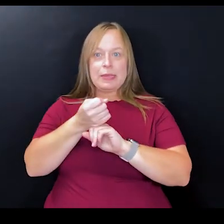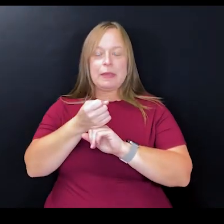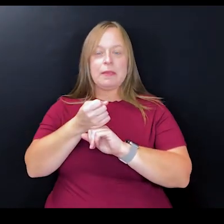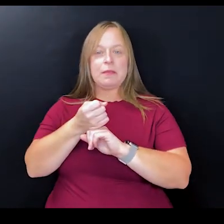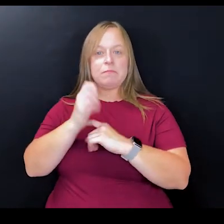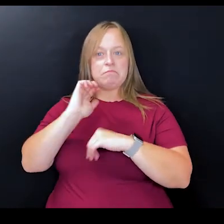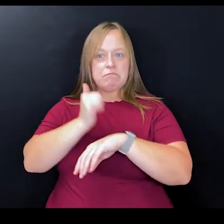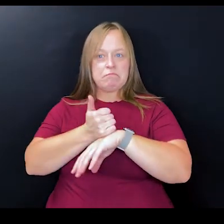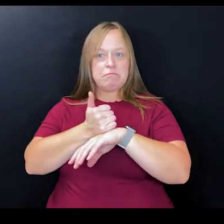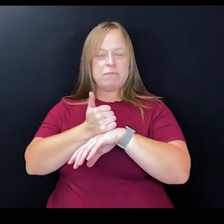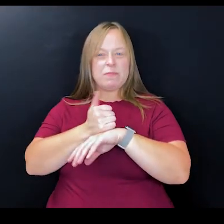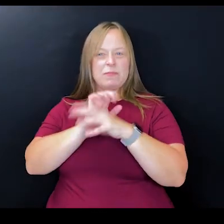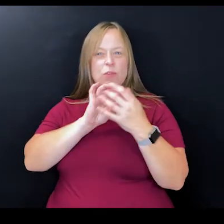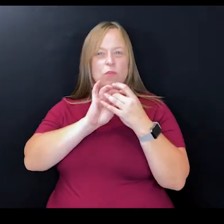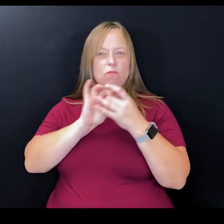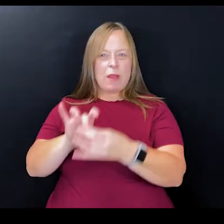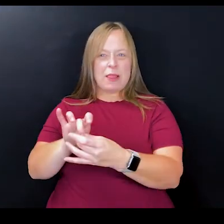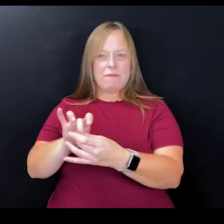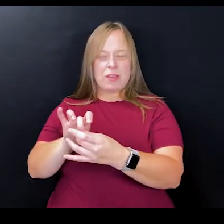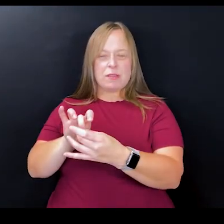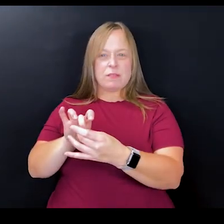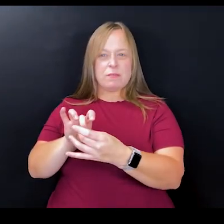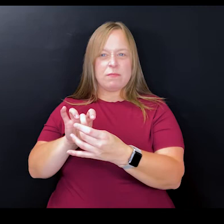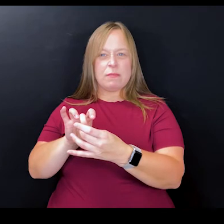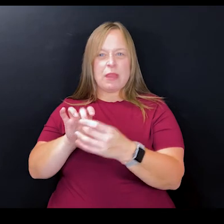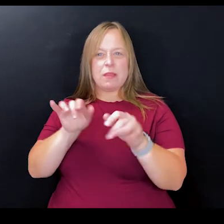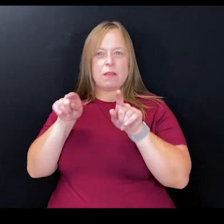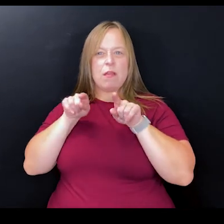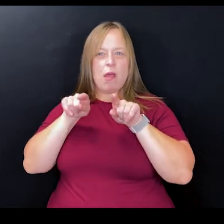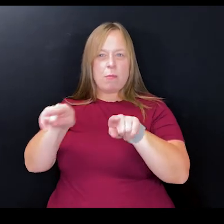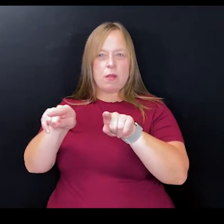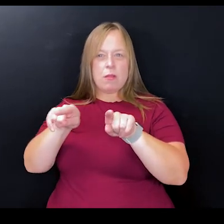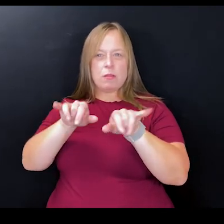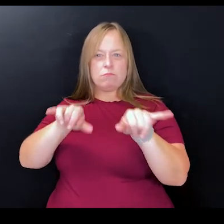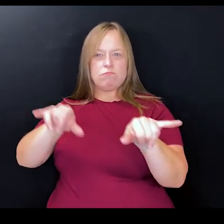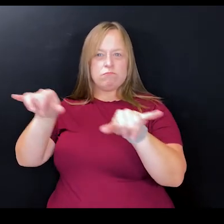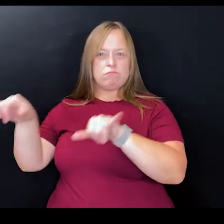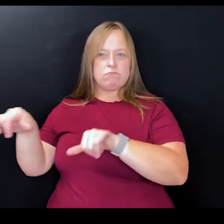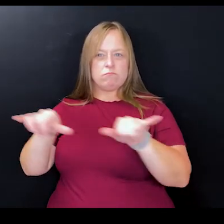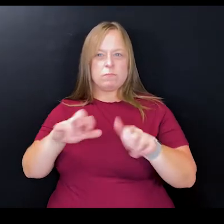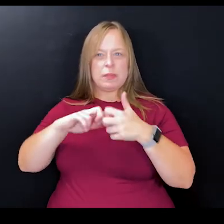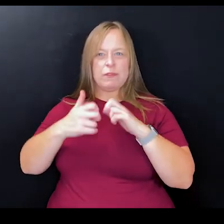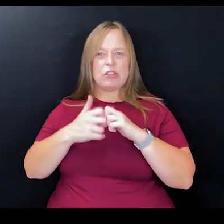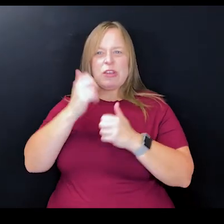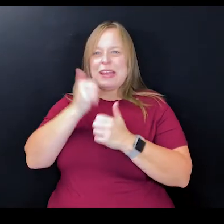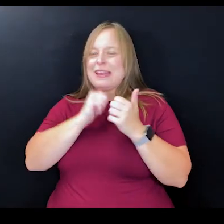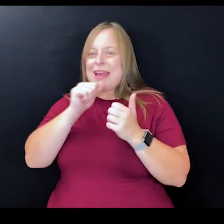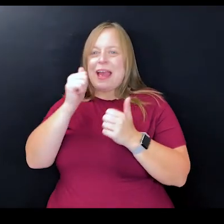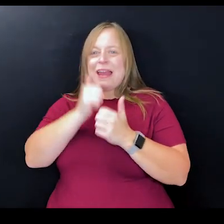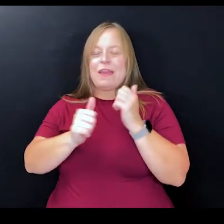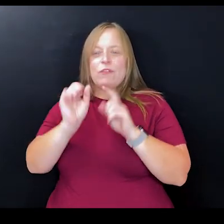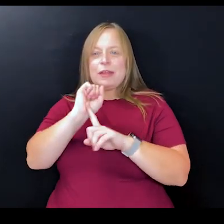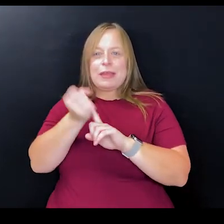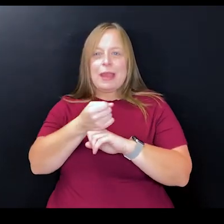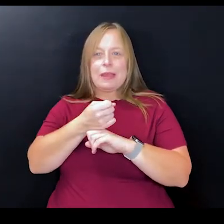based on relevance and commonality of issues. So not every case that comes out